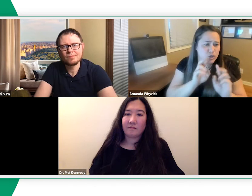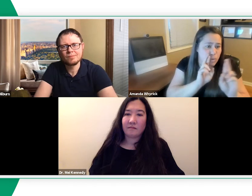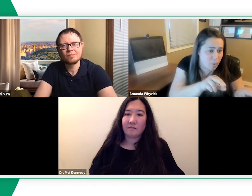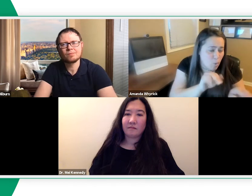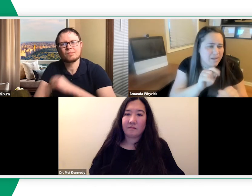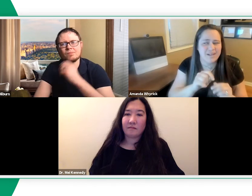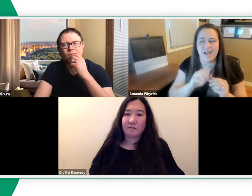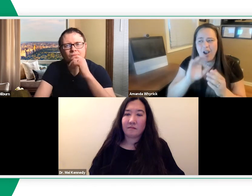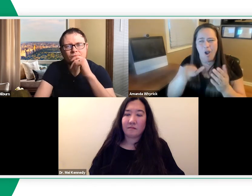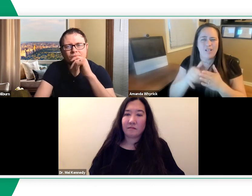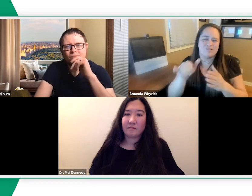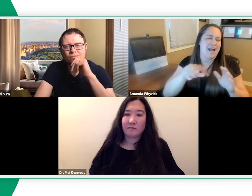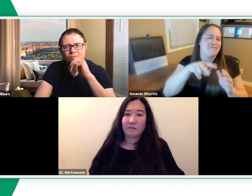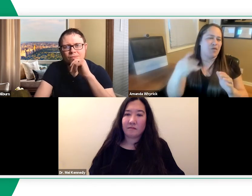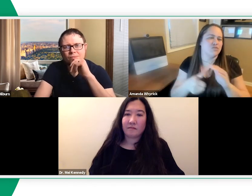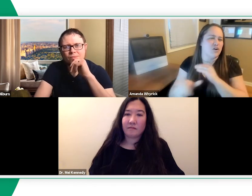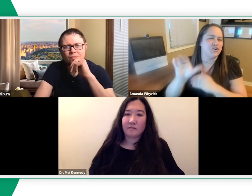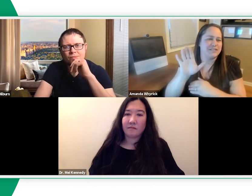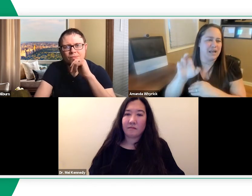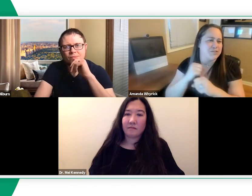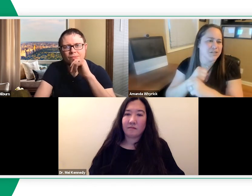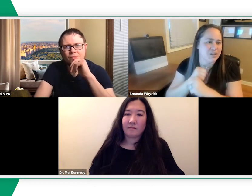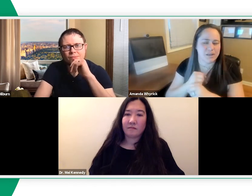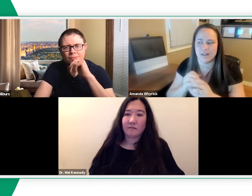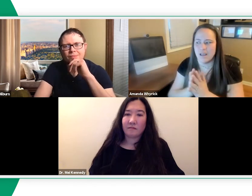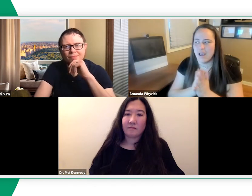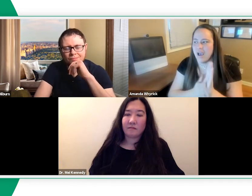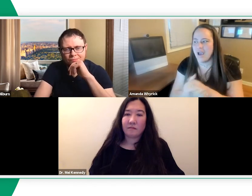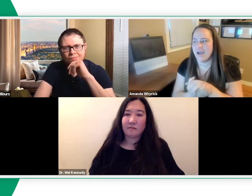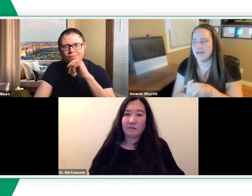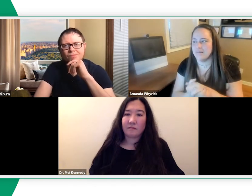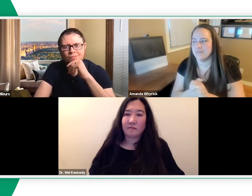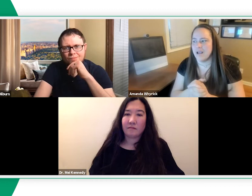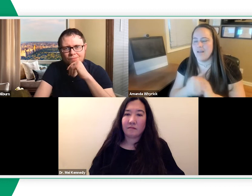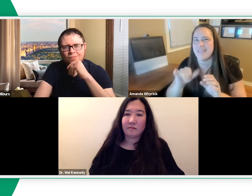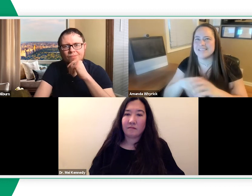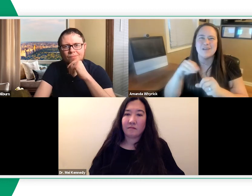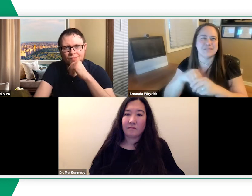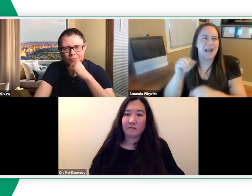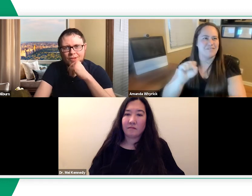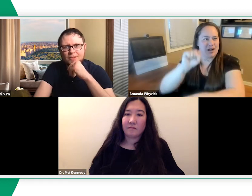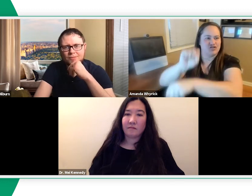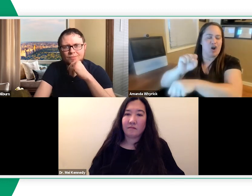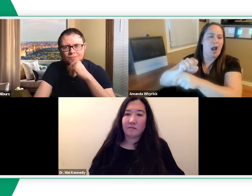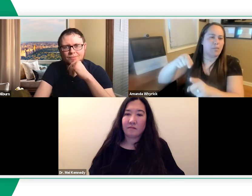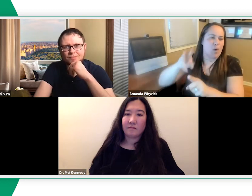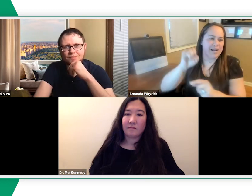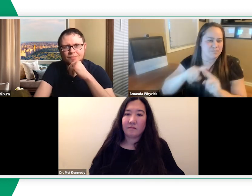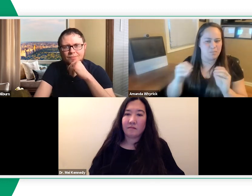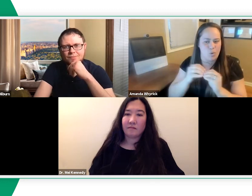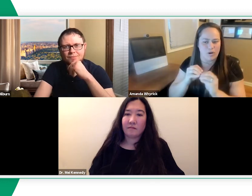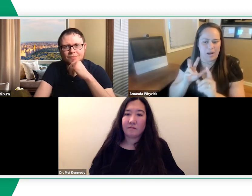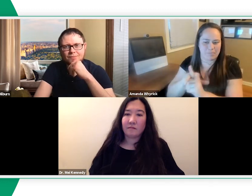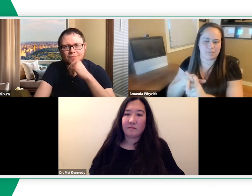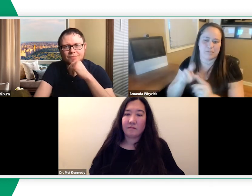do you report it? All of that falls under cybersecurity. That's outside of, like, job-wise